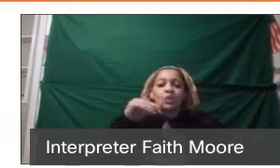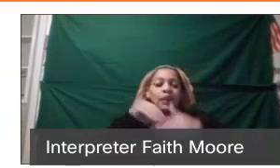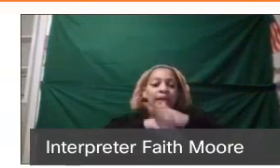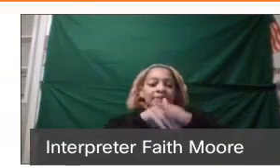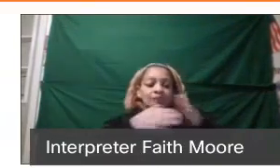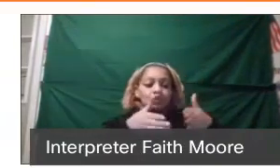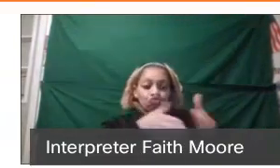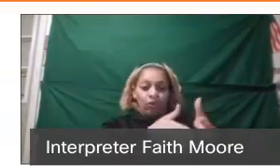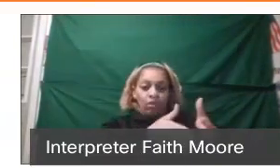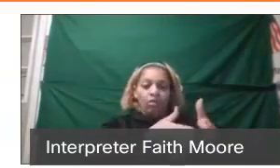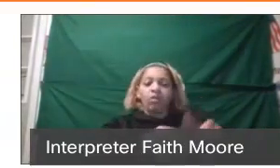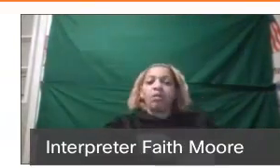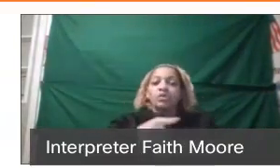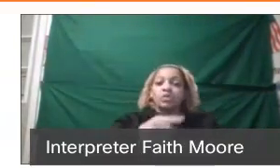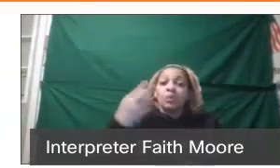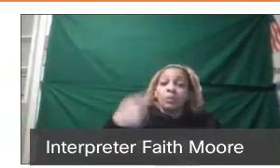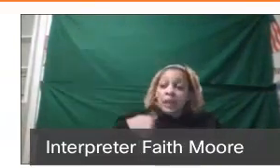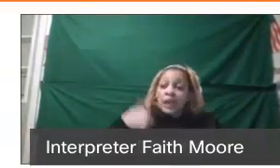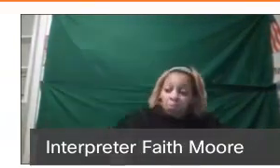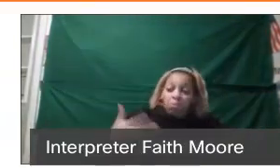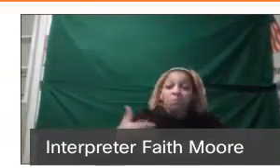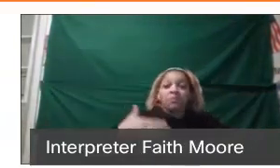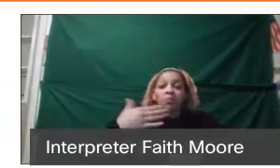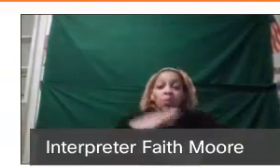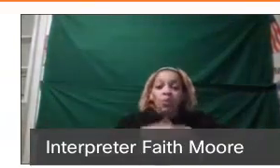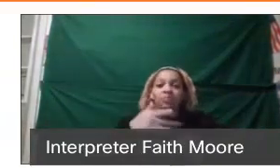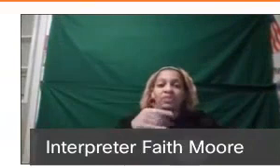If you're on the trail, what it's like to cross Van Buren.